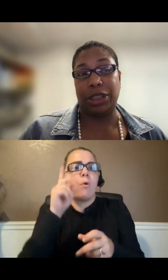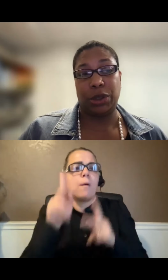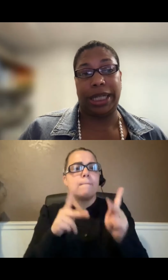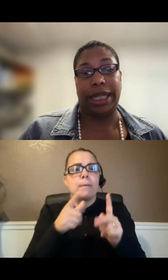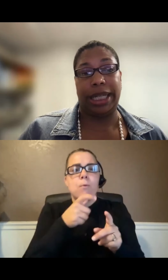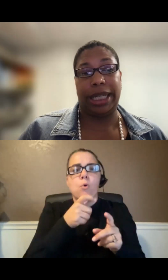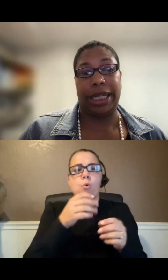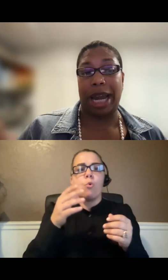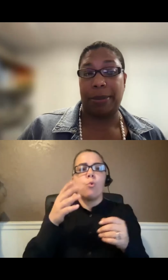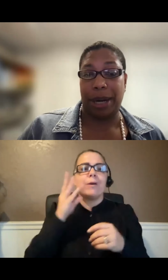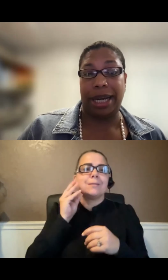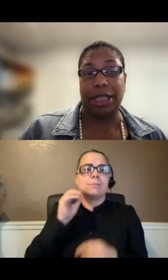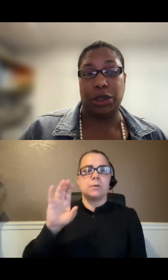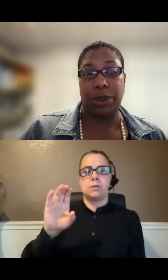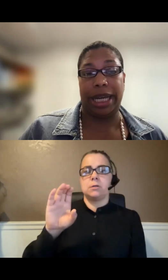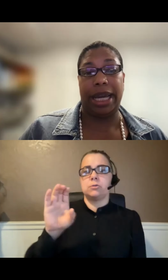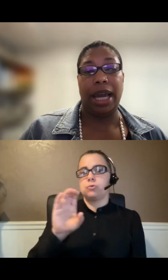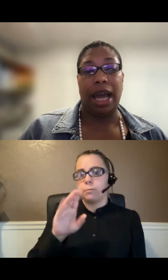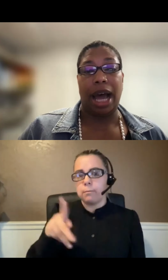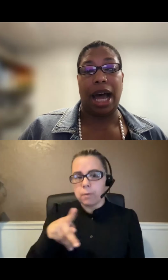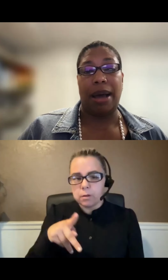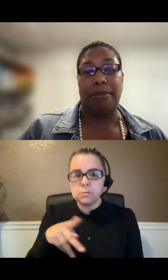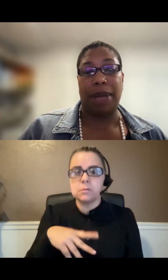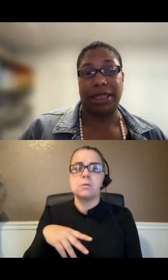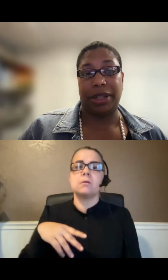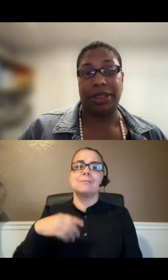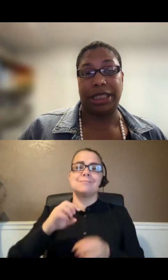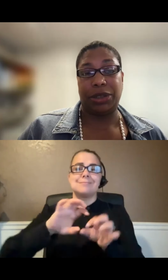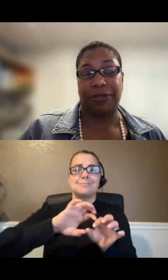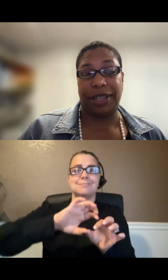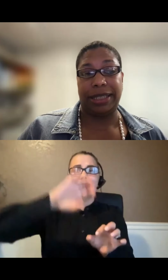injury, traumatic brain injury, muscular dystrophy's,